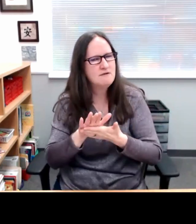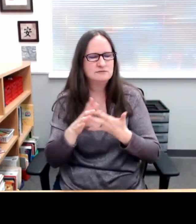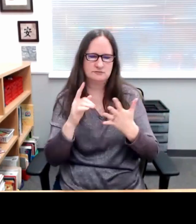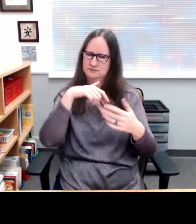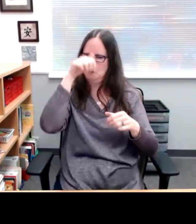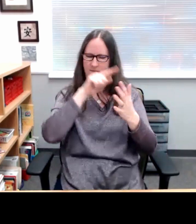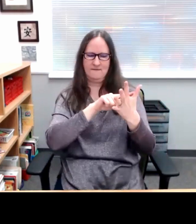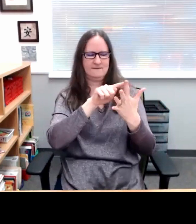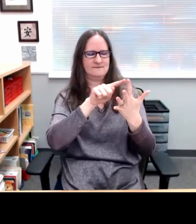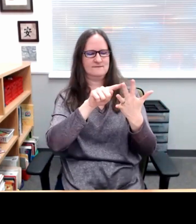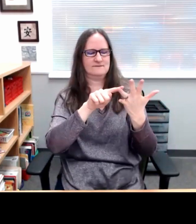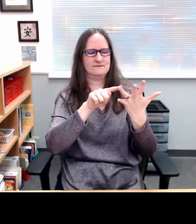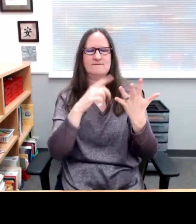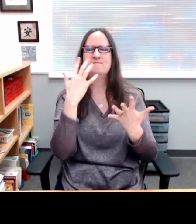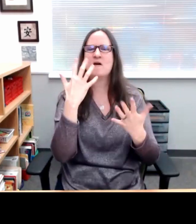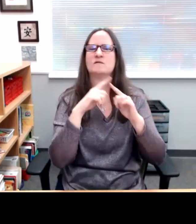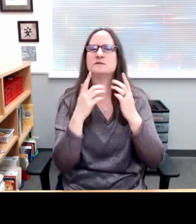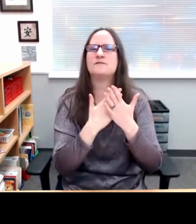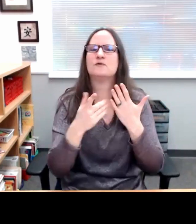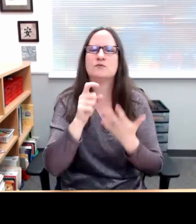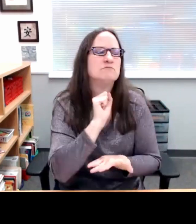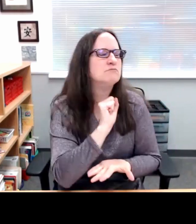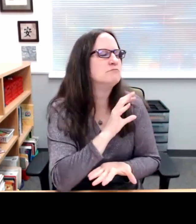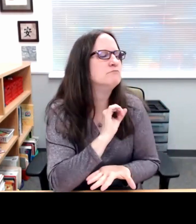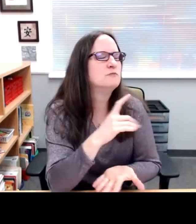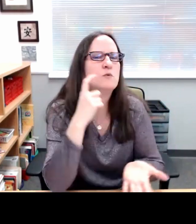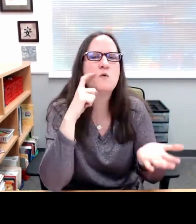And that just makes them feel so good. So if you just remember to go over five things,